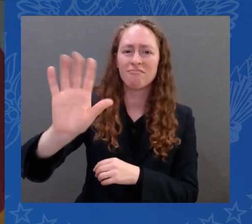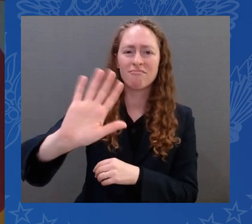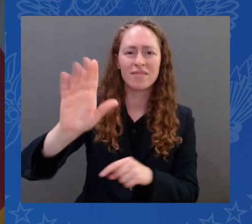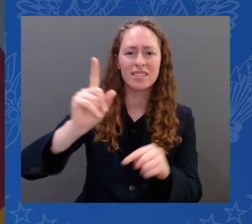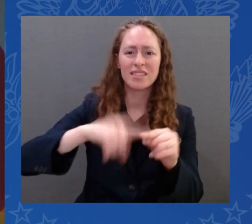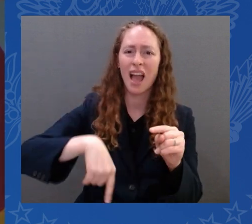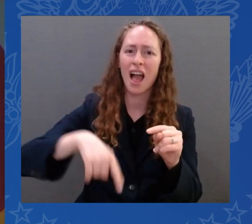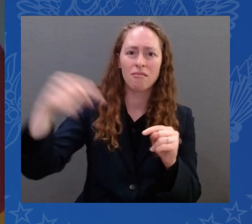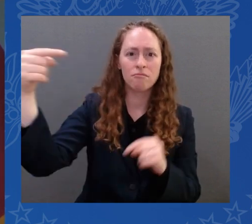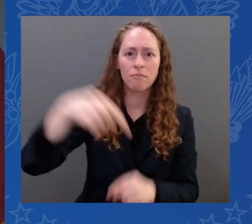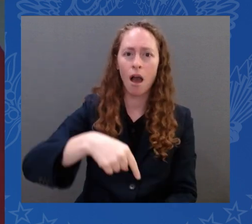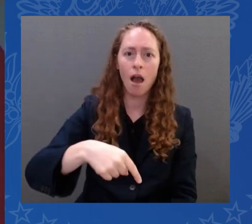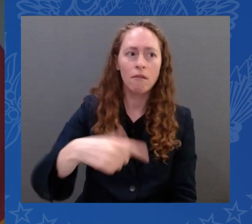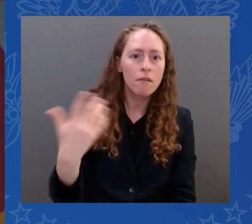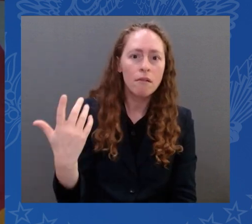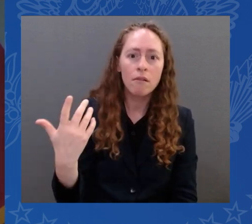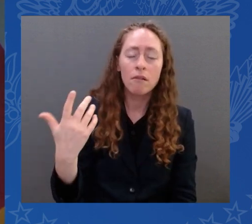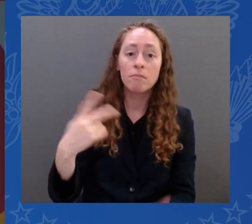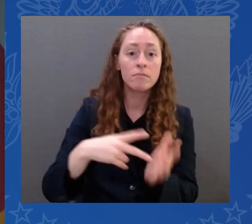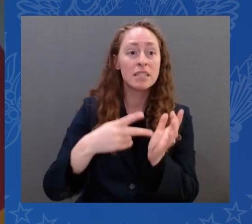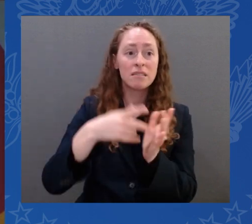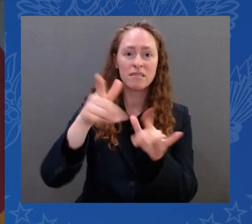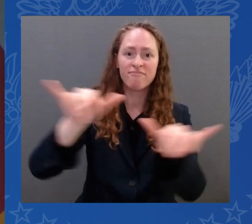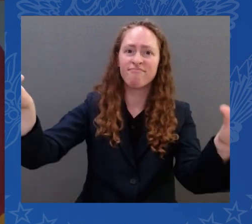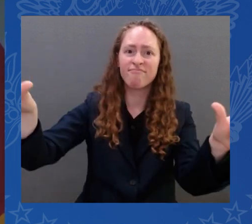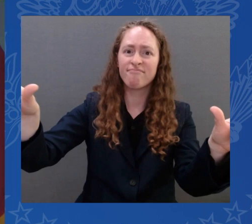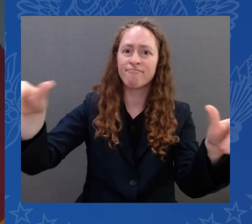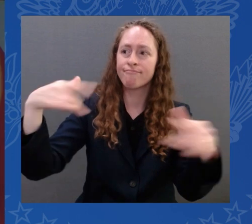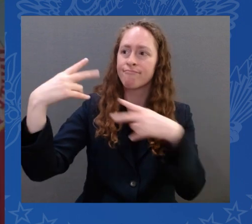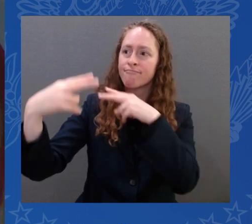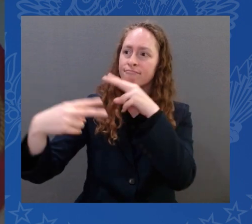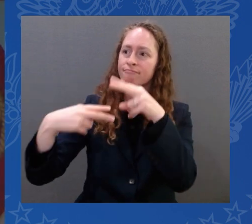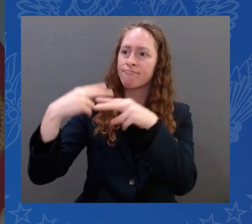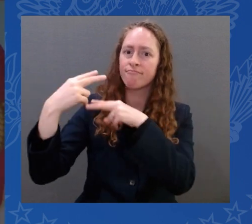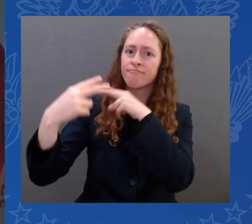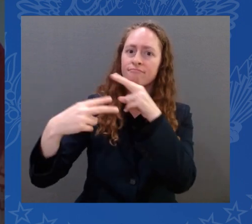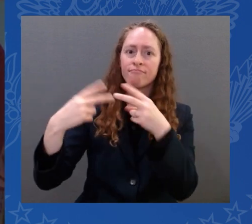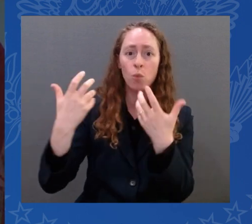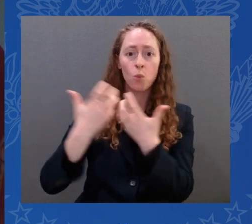And when you had to take your classes over Joom [sic] -- Zoom, I should say,